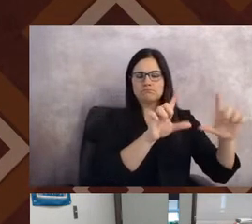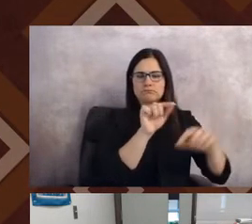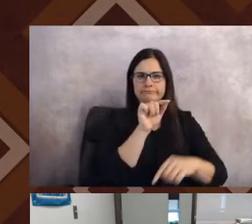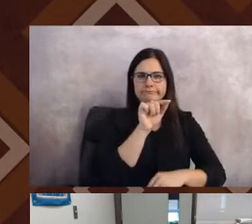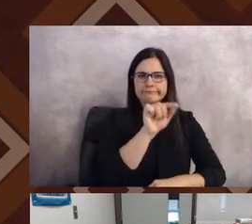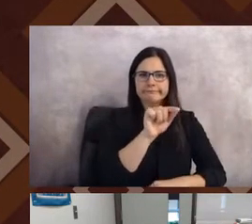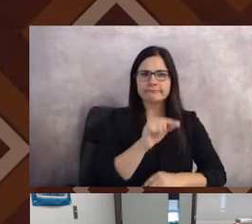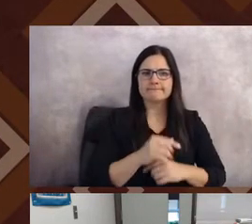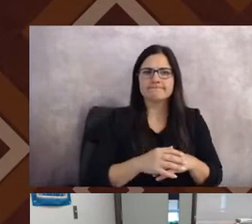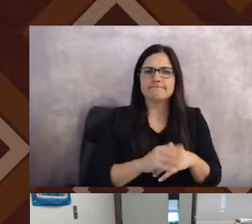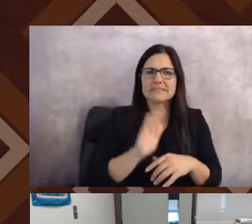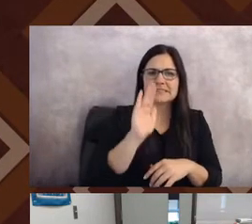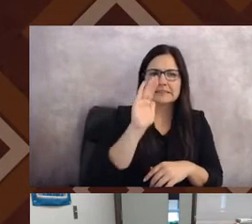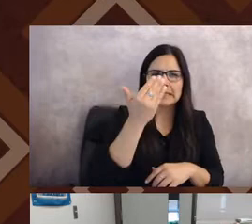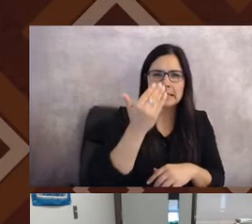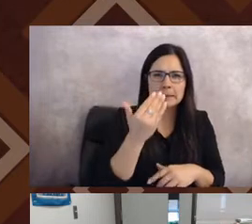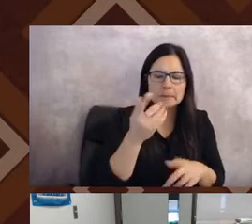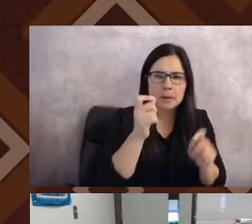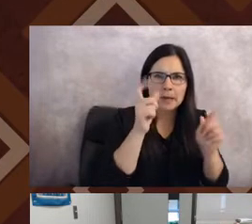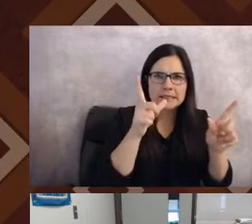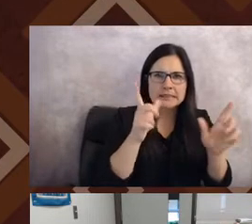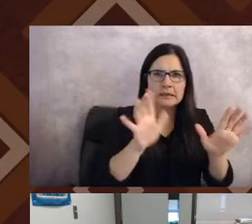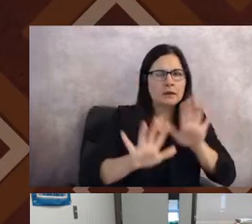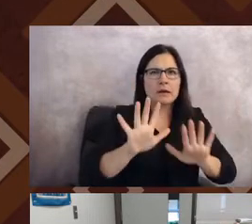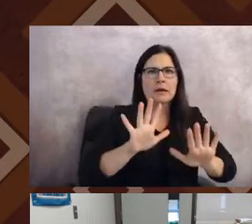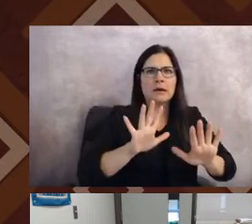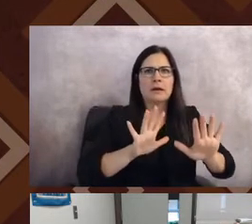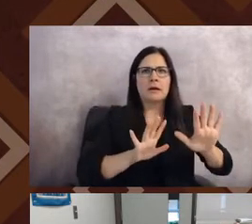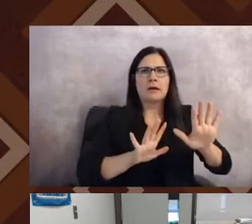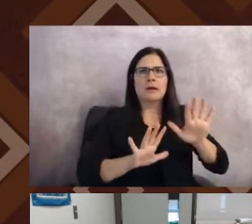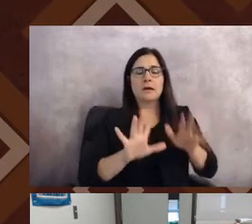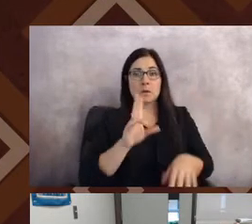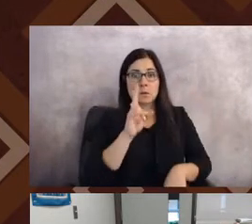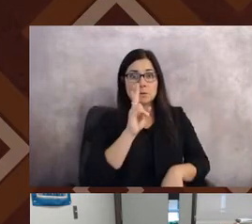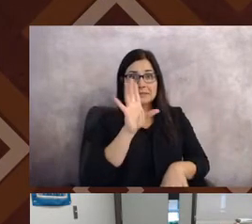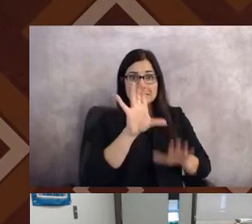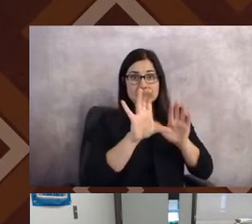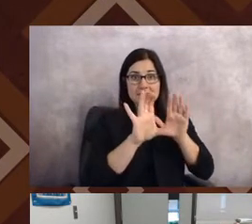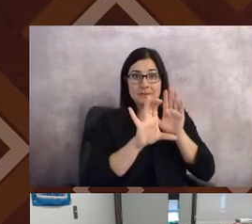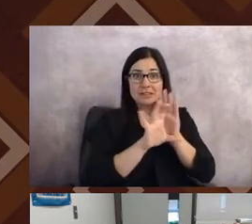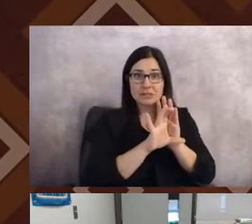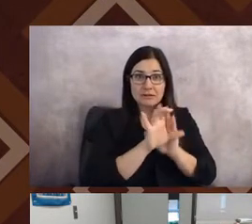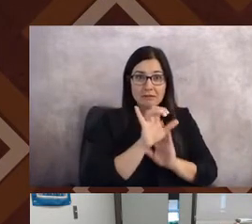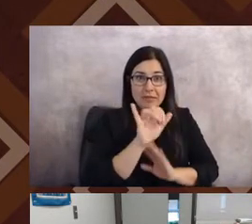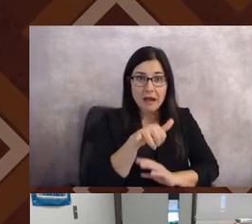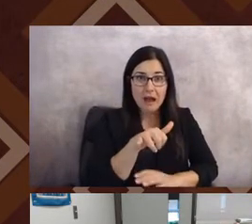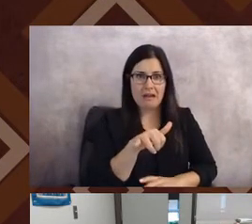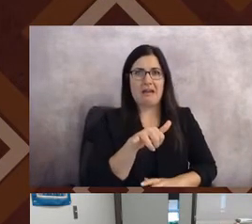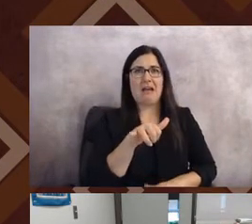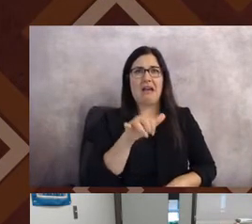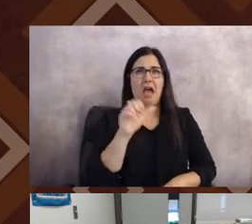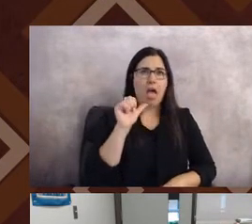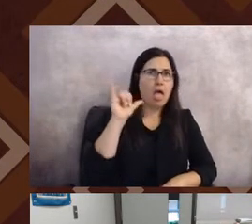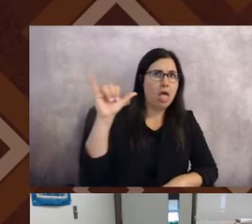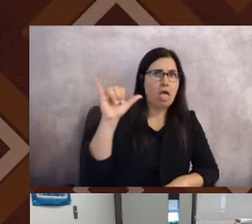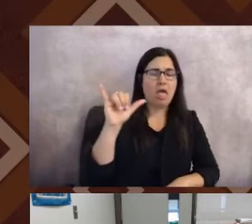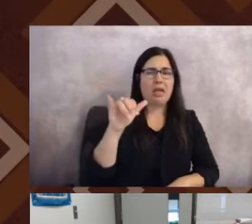It is surprising because when you see images of lynching and you see images of harmony,